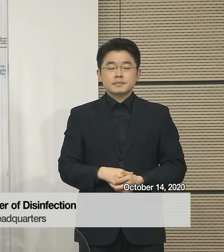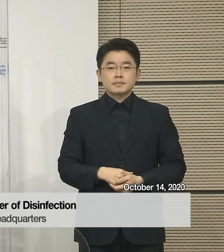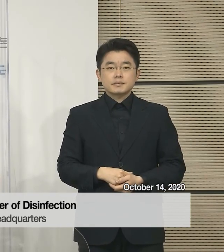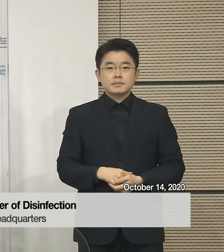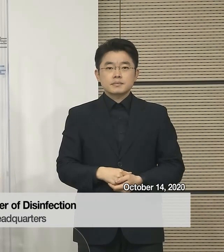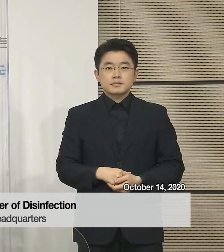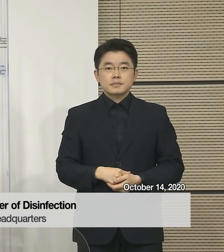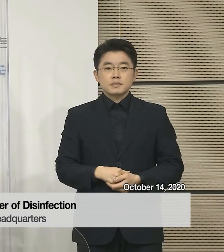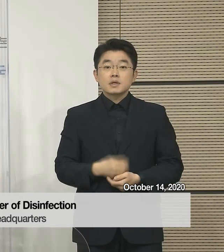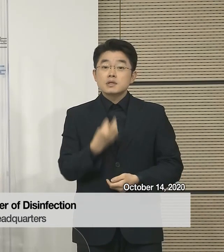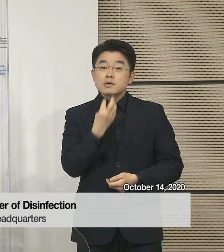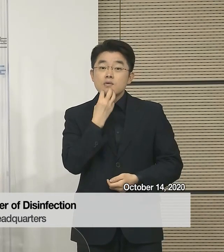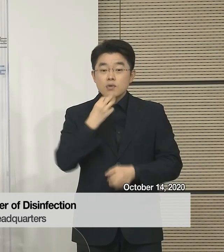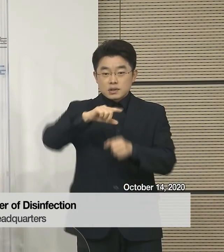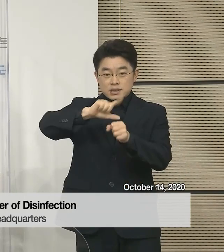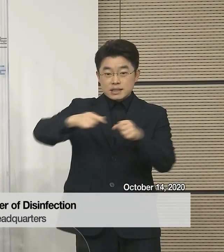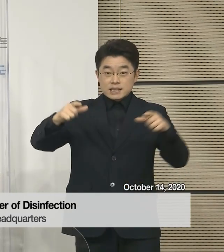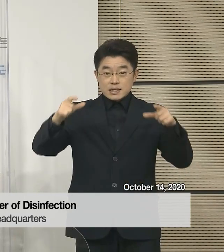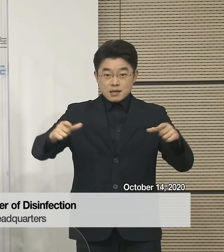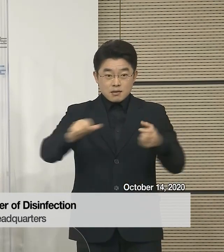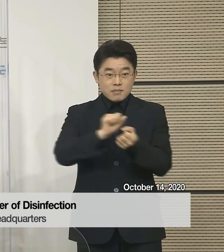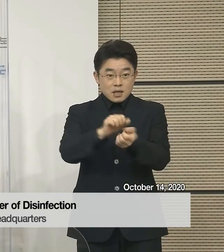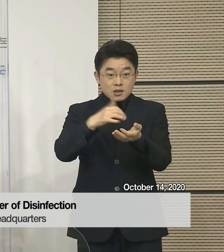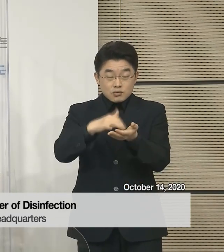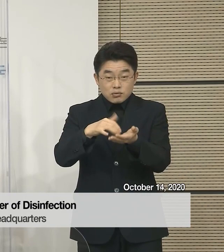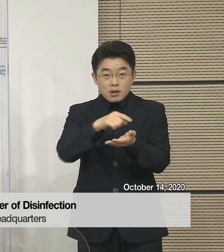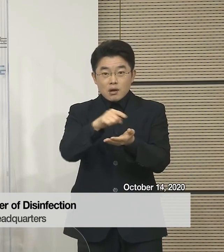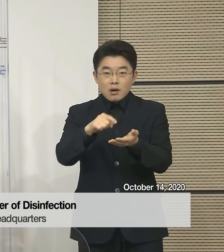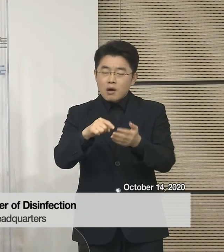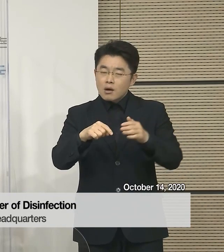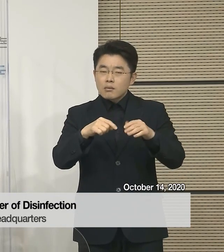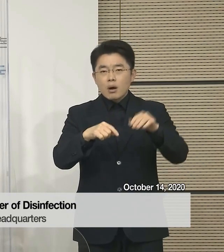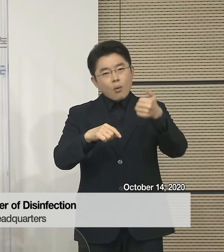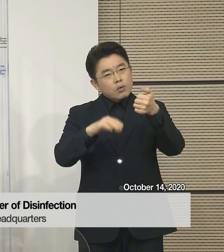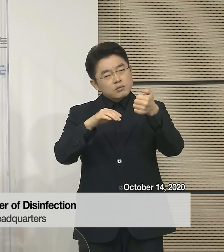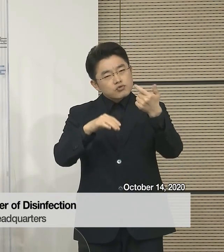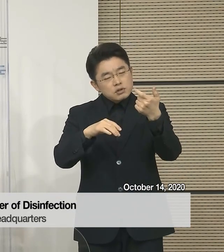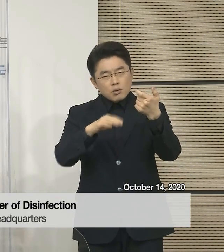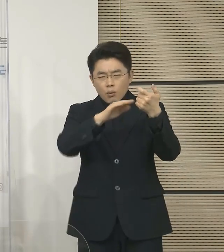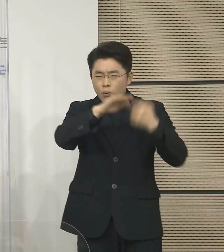areas we're planning to conduct tests on everyone linked to nursing homes and related facilities